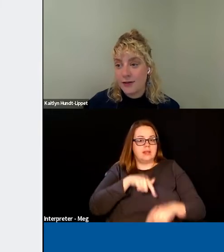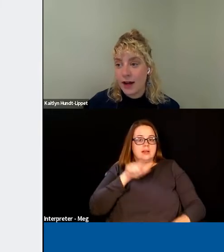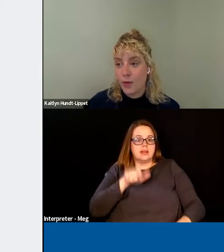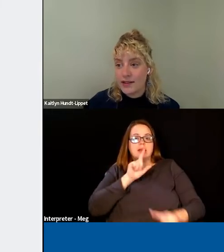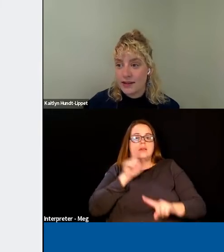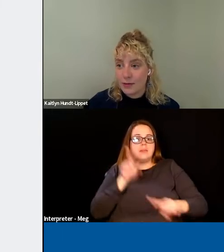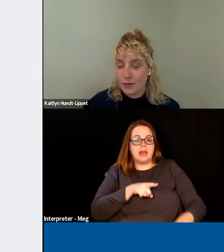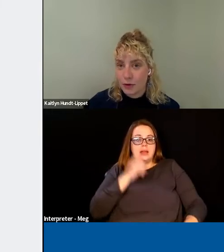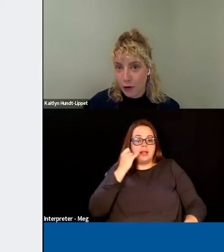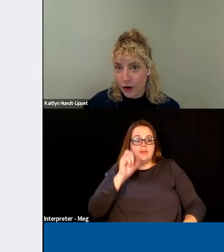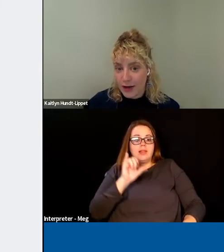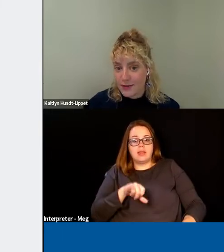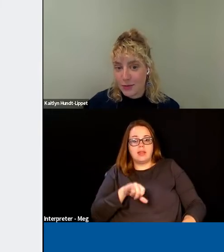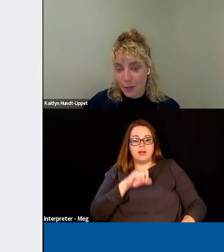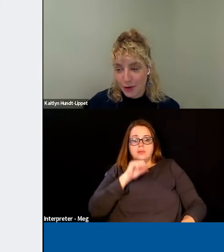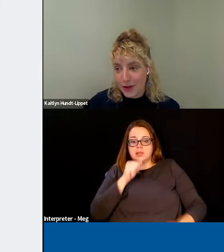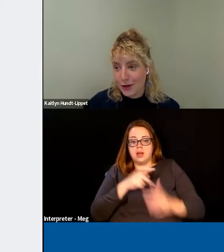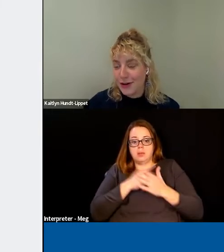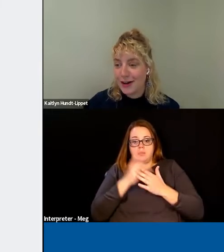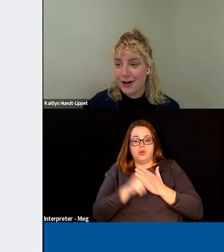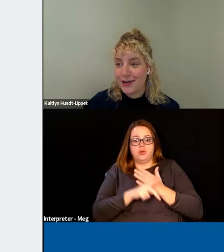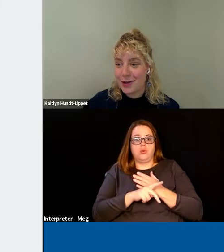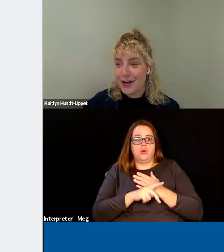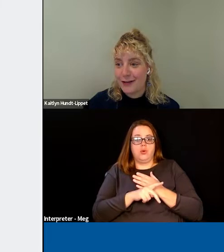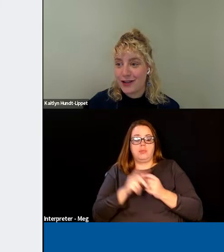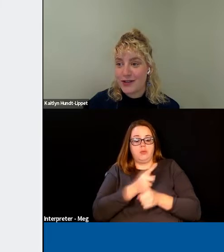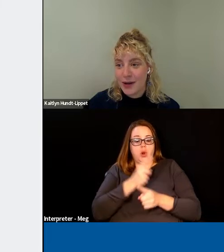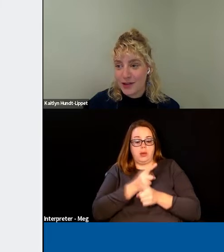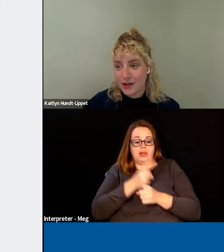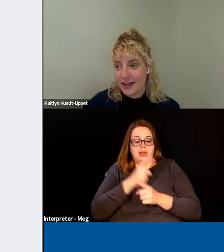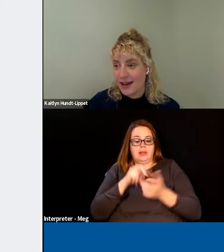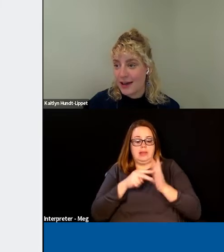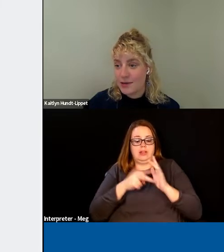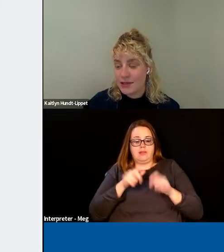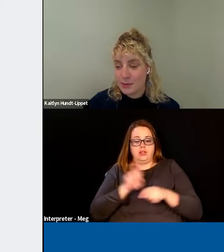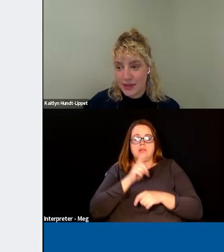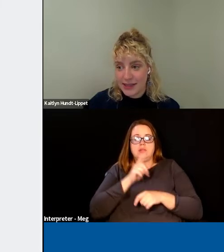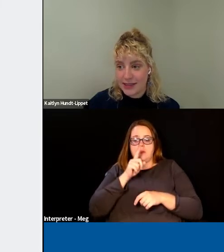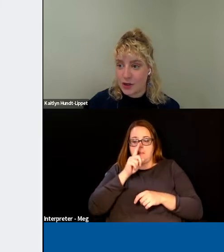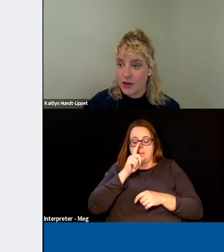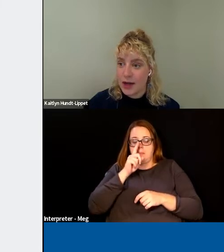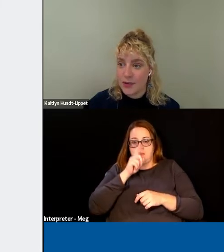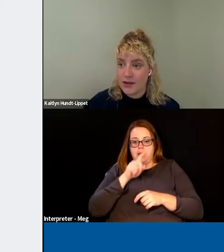If that wasn't programmed properly, though, you would have to use a mouse grid that splits the screen up